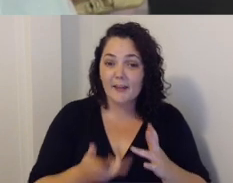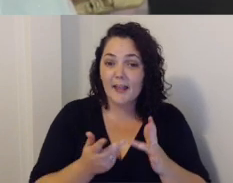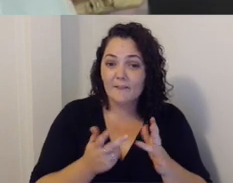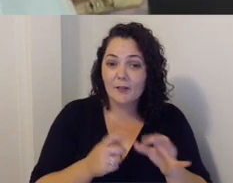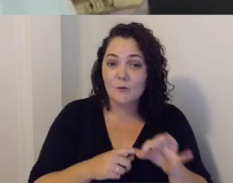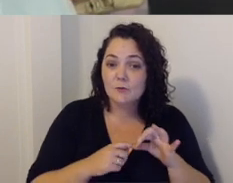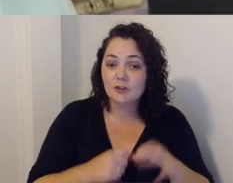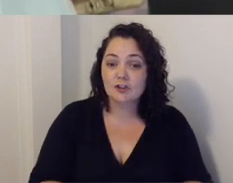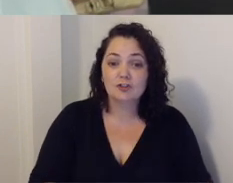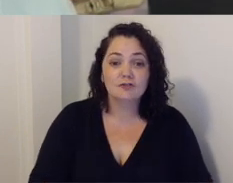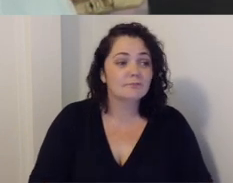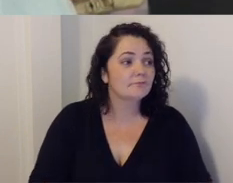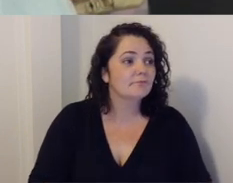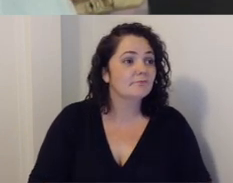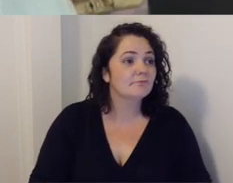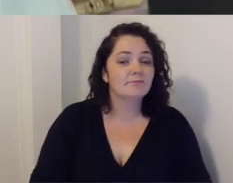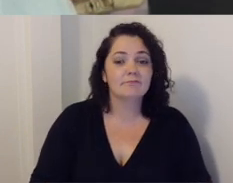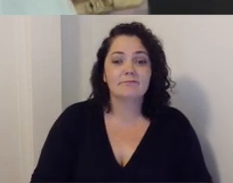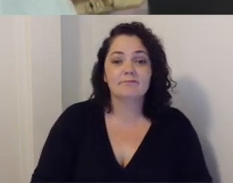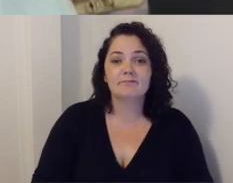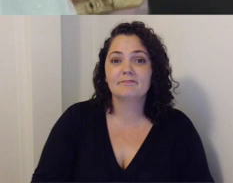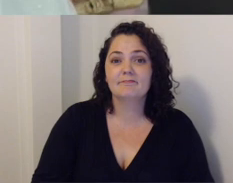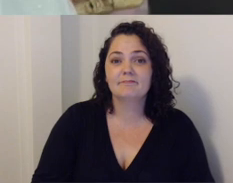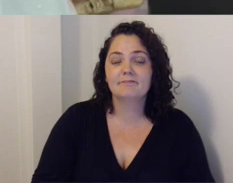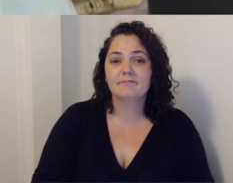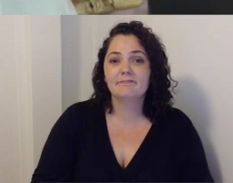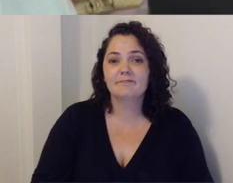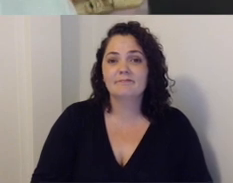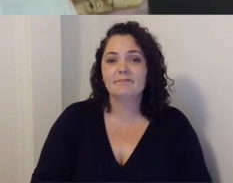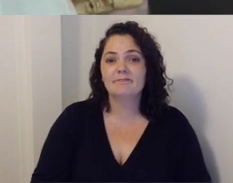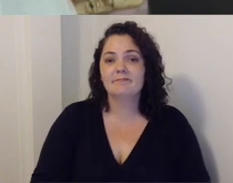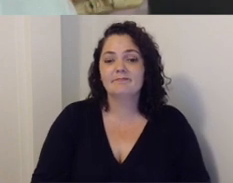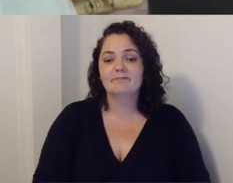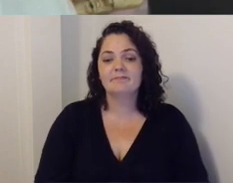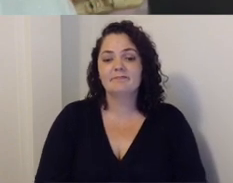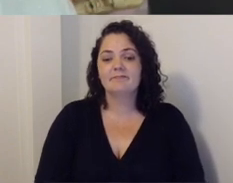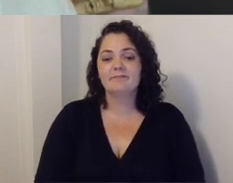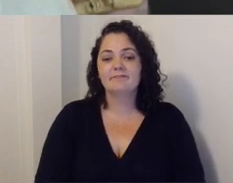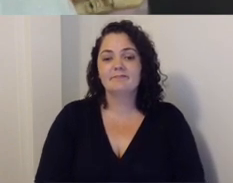Any other questions coming through there?